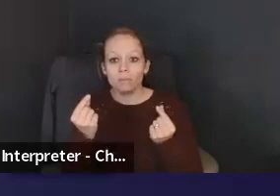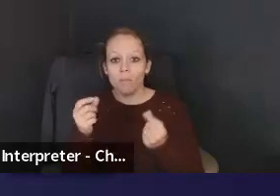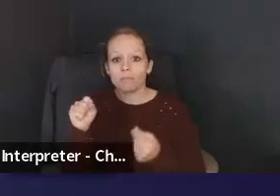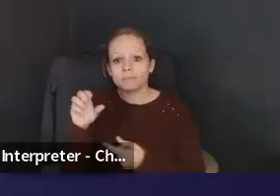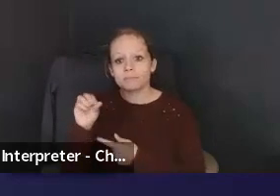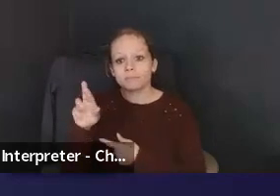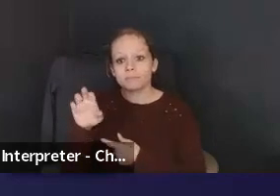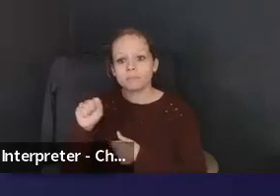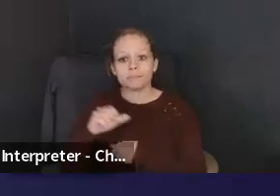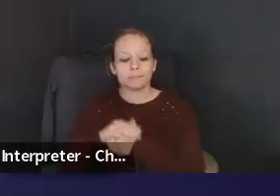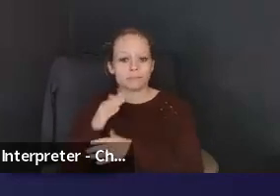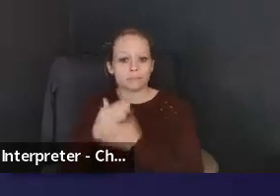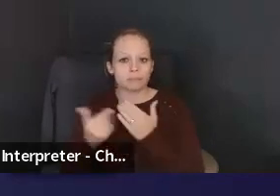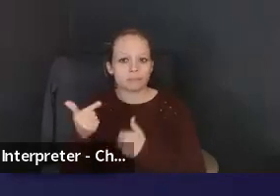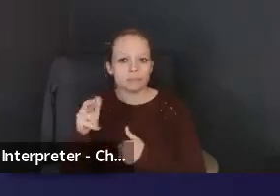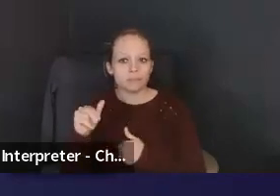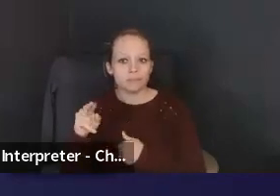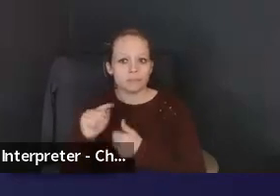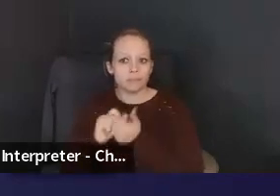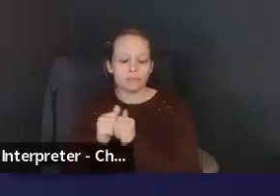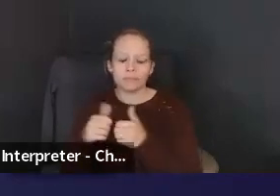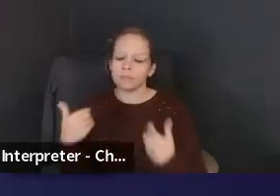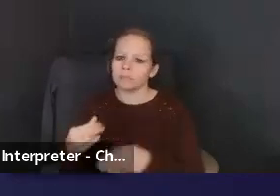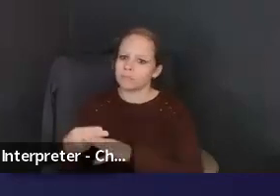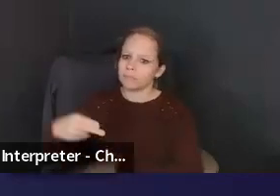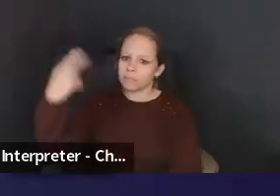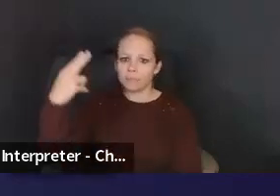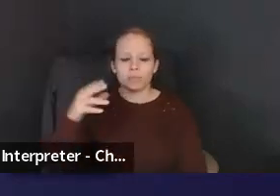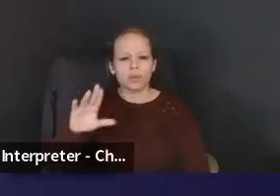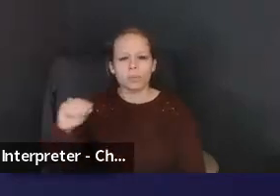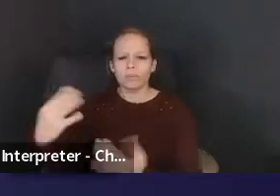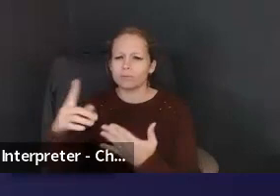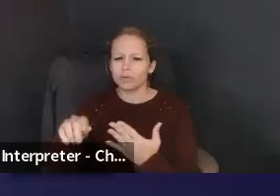these grant competitions are so high and your proposal has to be so good to get, you know,